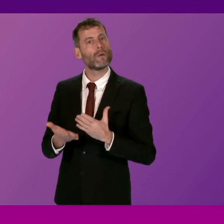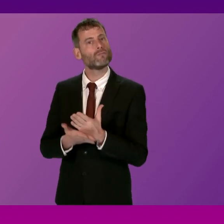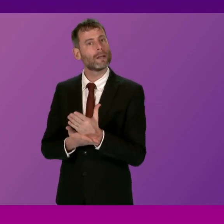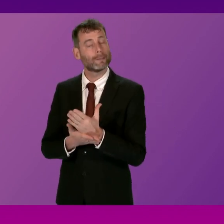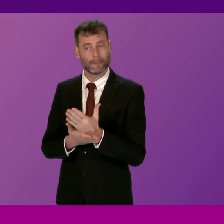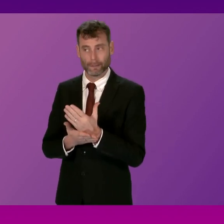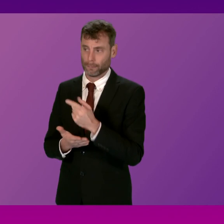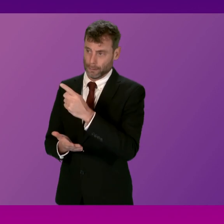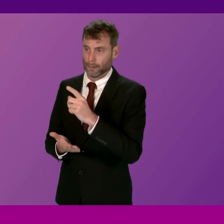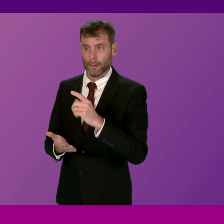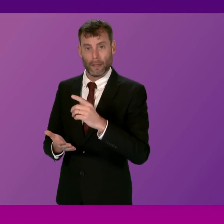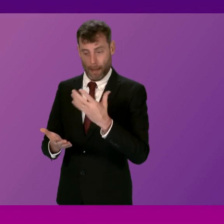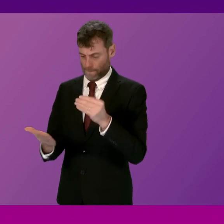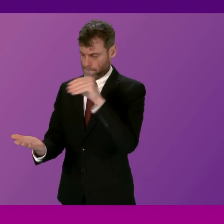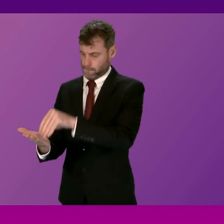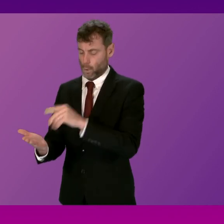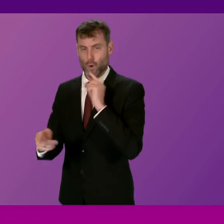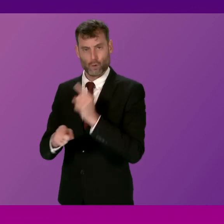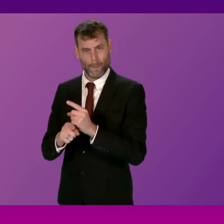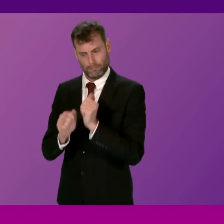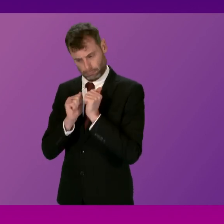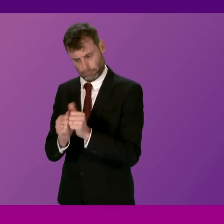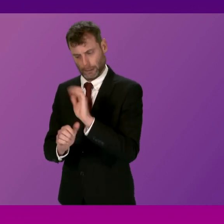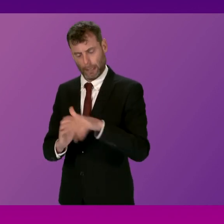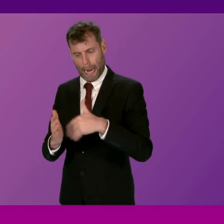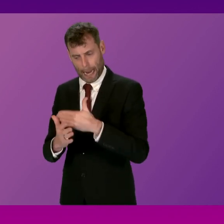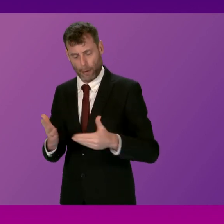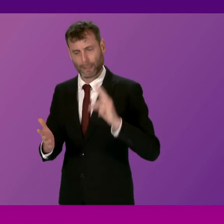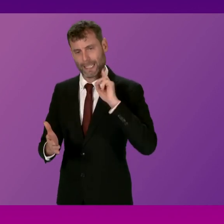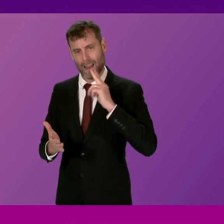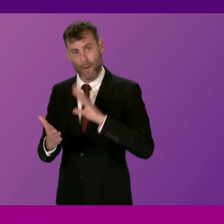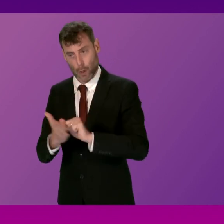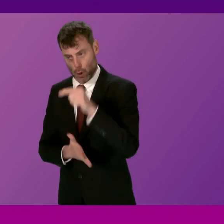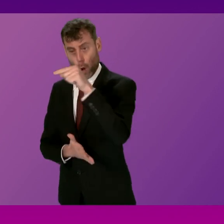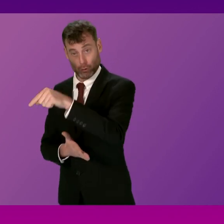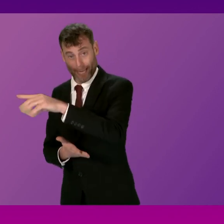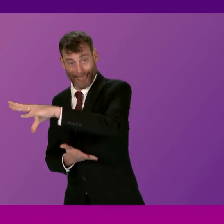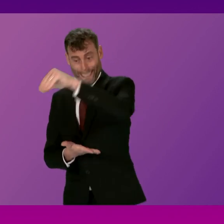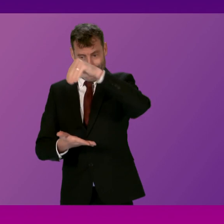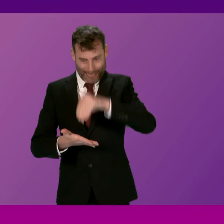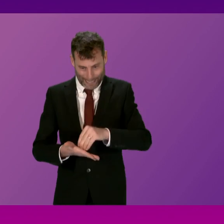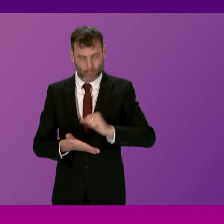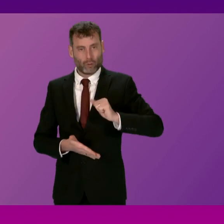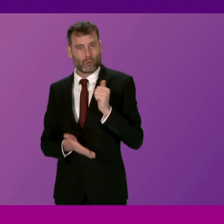recognising sign languages and deaf culture, we are making our society more inclusive and richer.